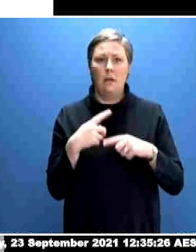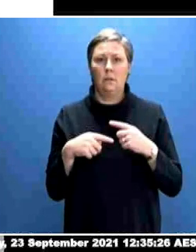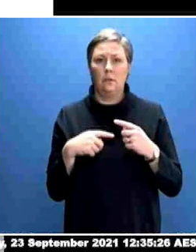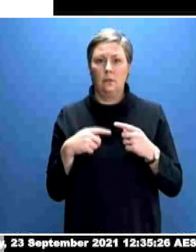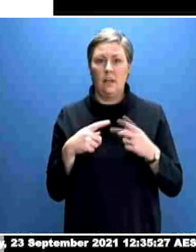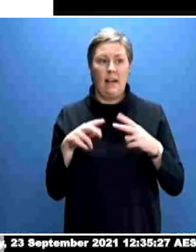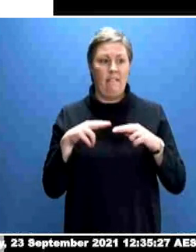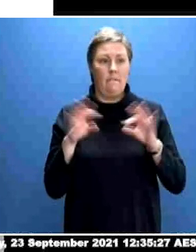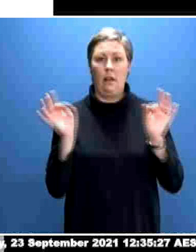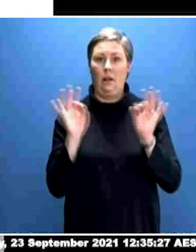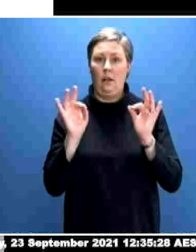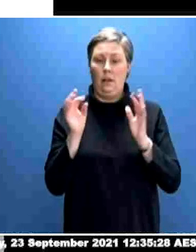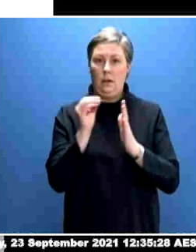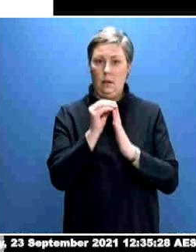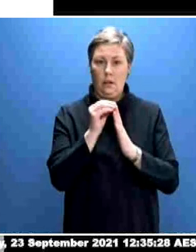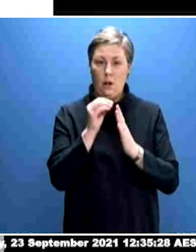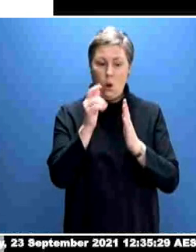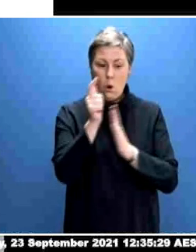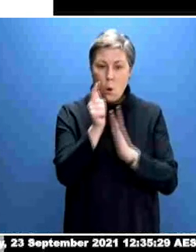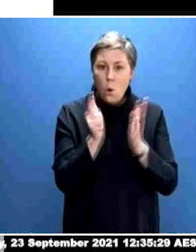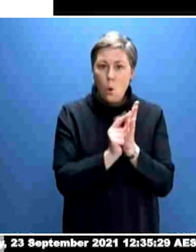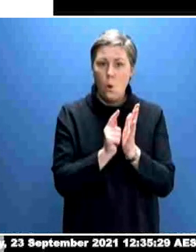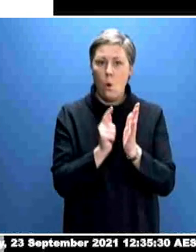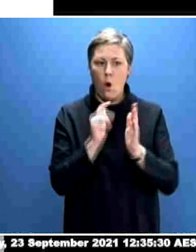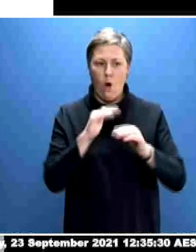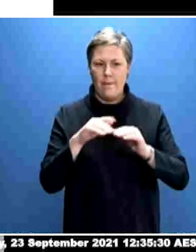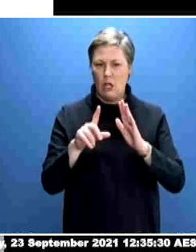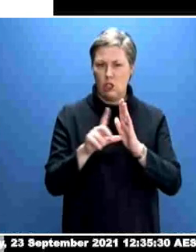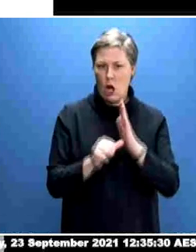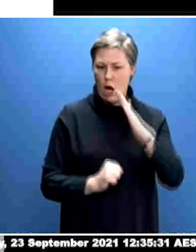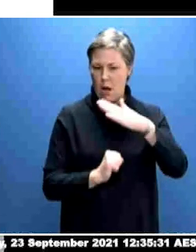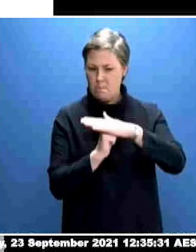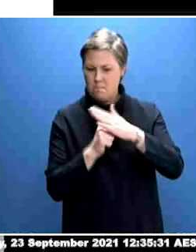legislation identifying a particular period and it's left as a matter